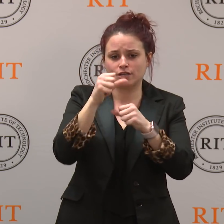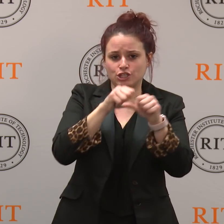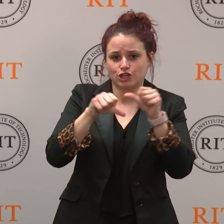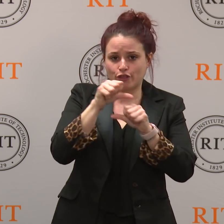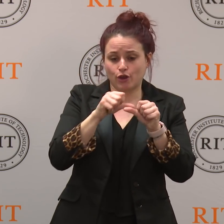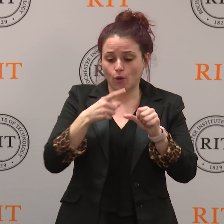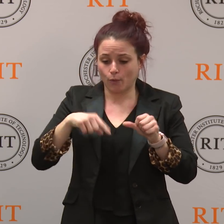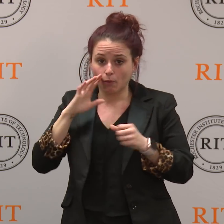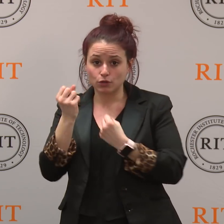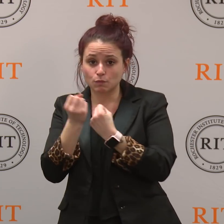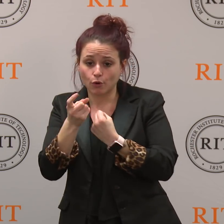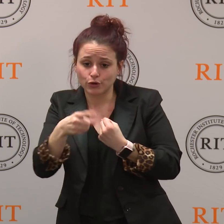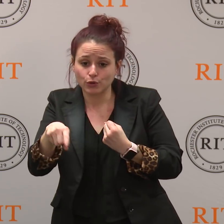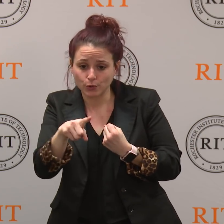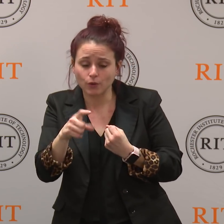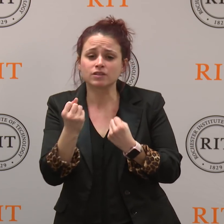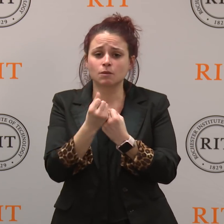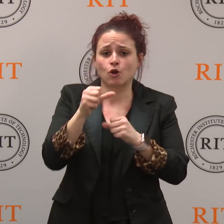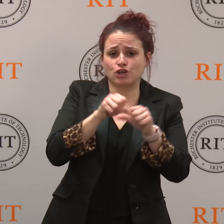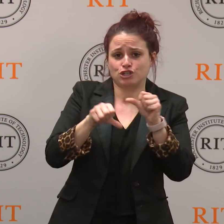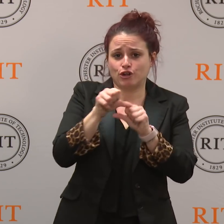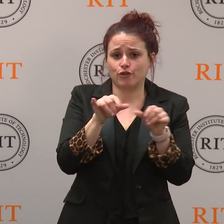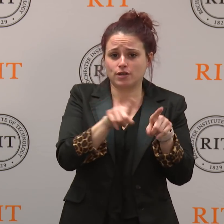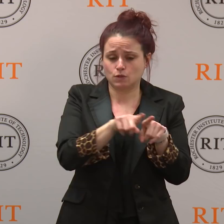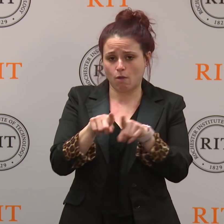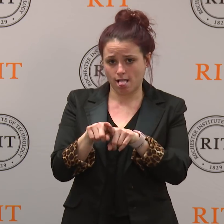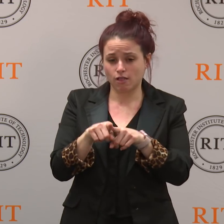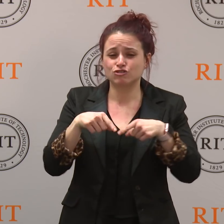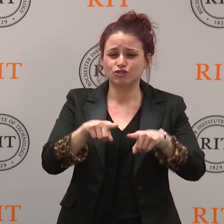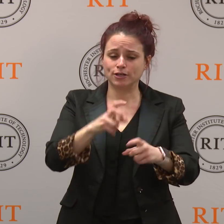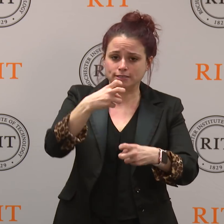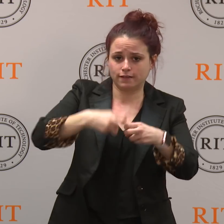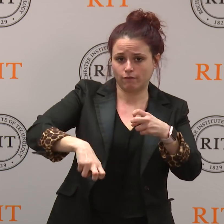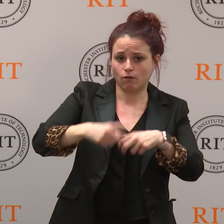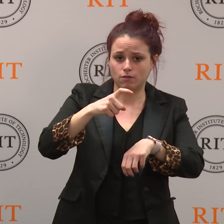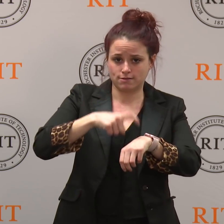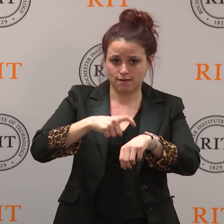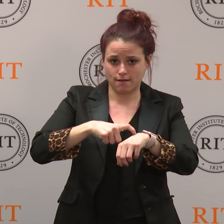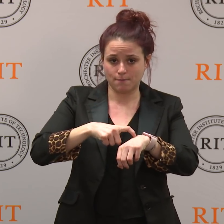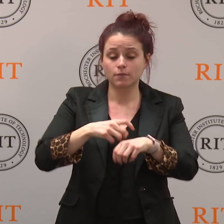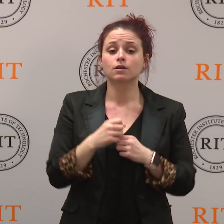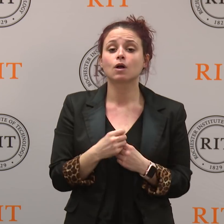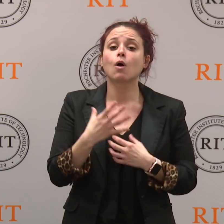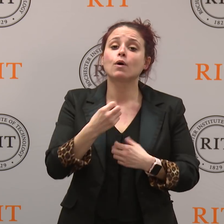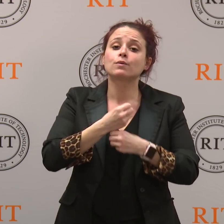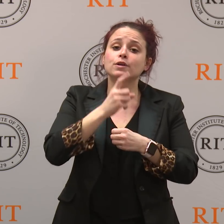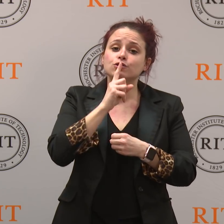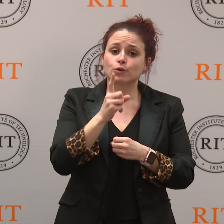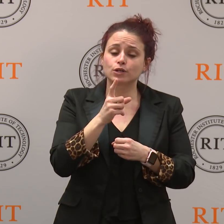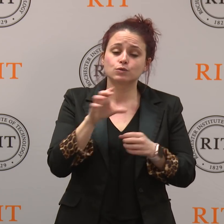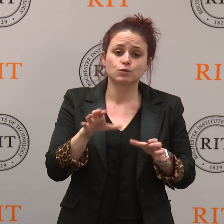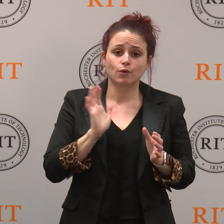to our employees during this difficult time, and do our absolute best to ensure we are